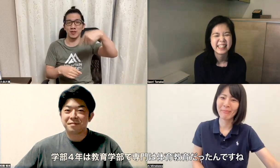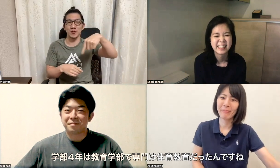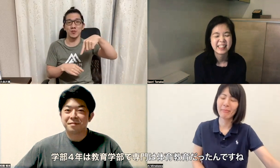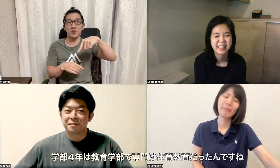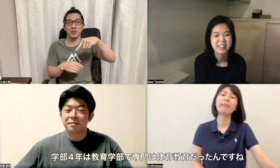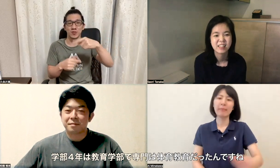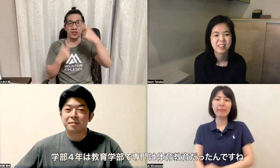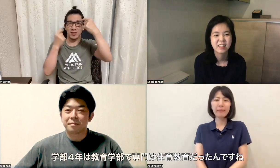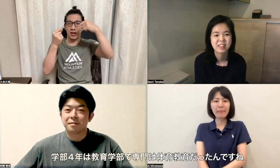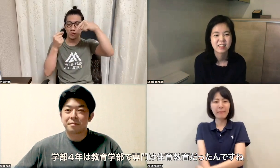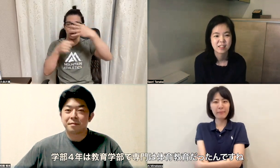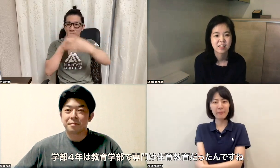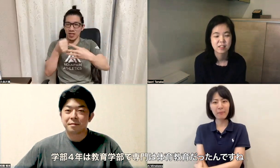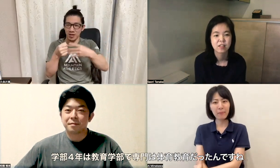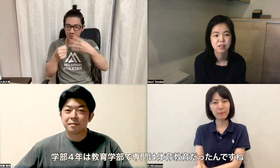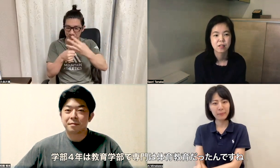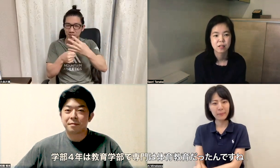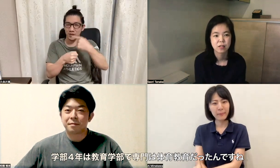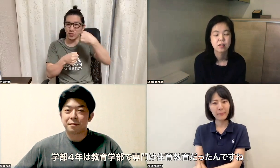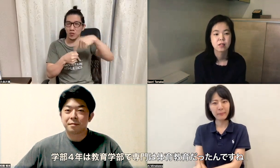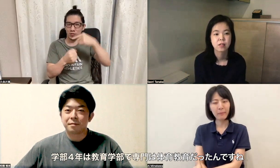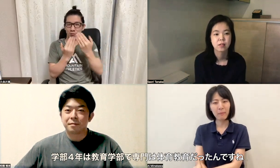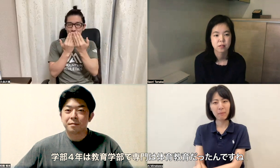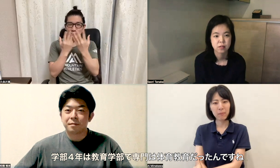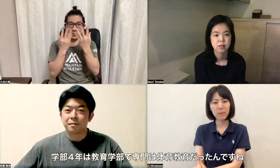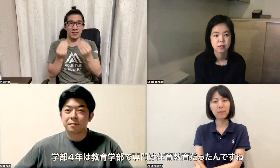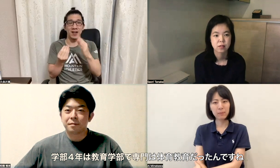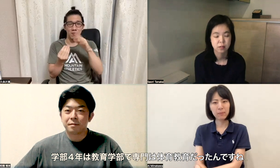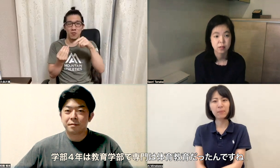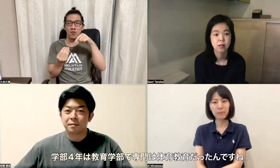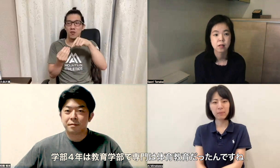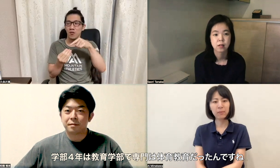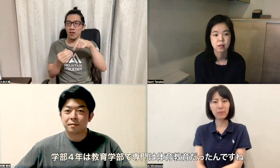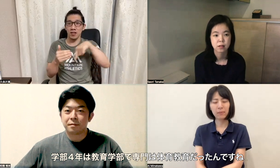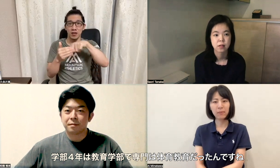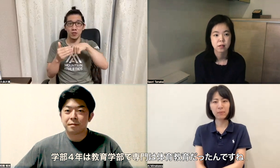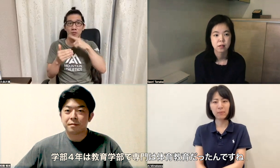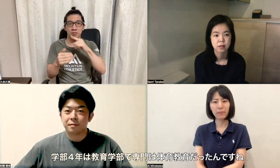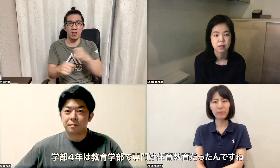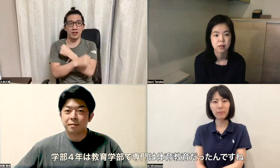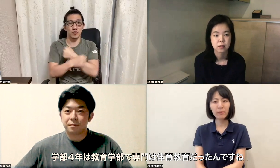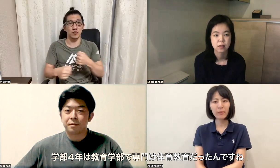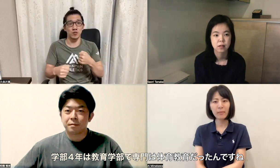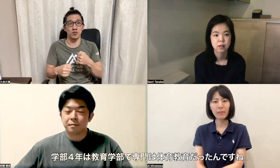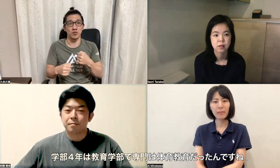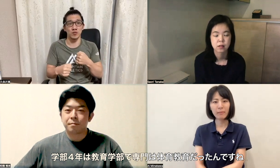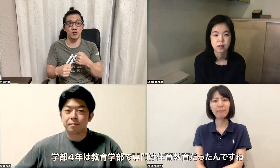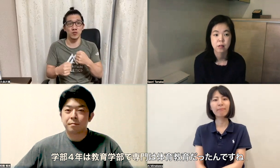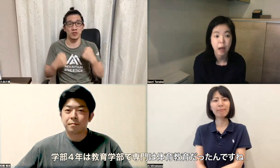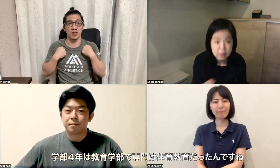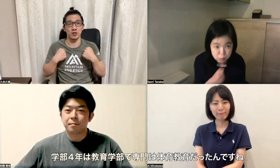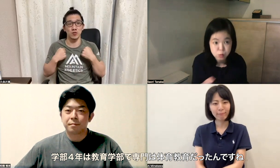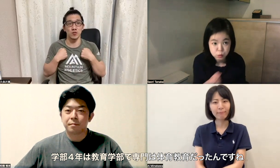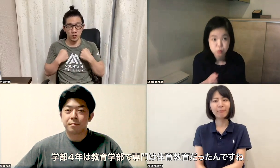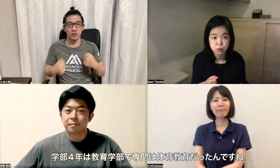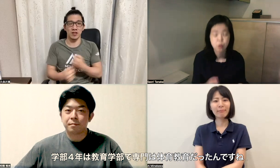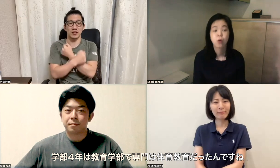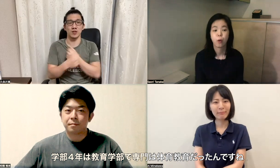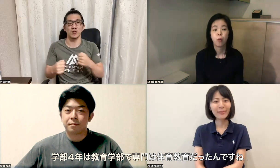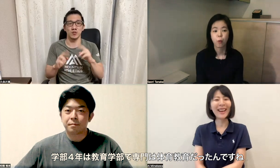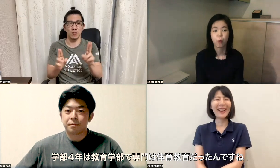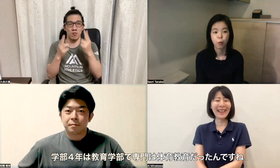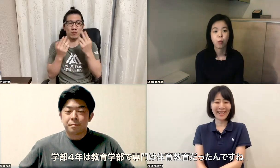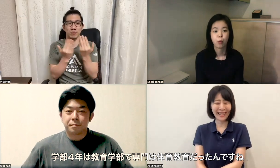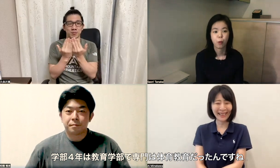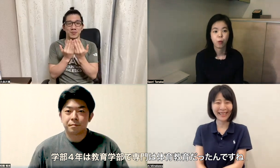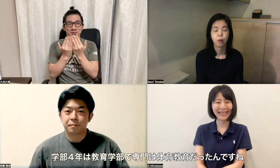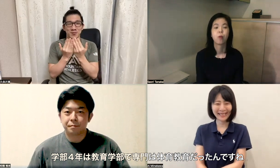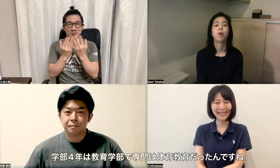I was in the faculty of education, and my specialty was physical education.